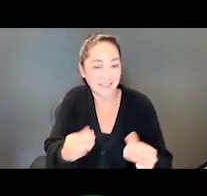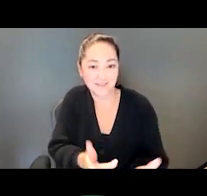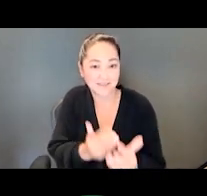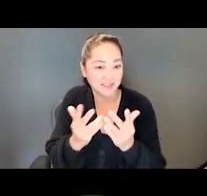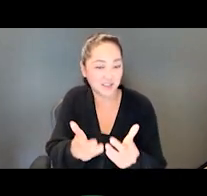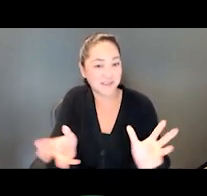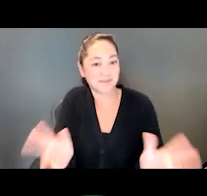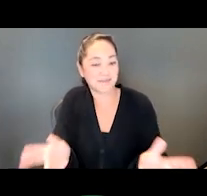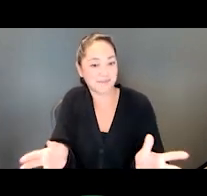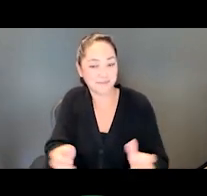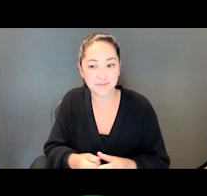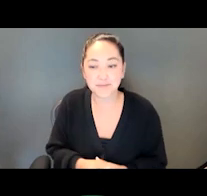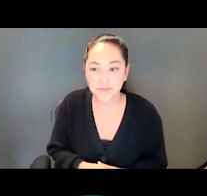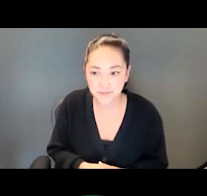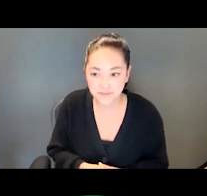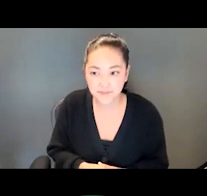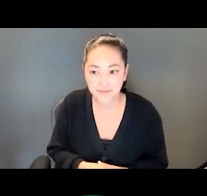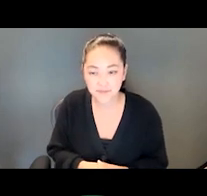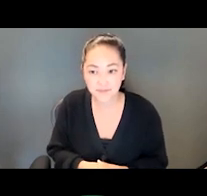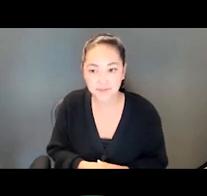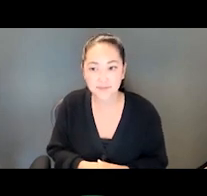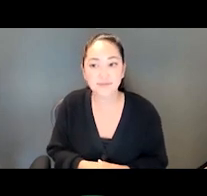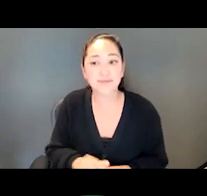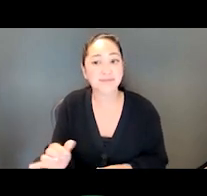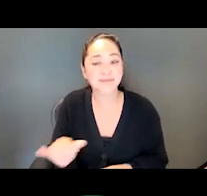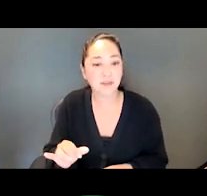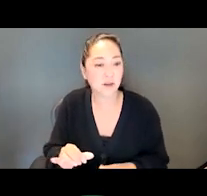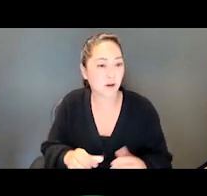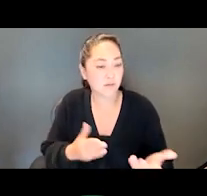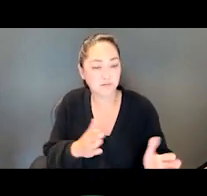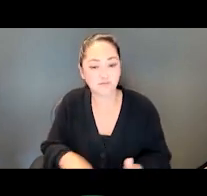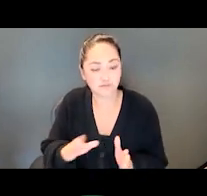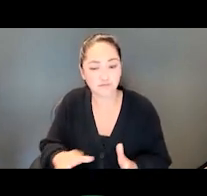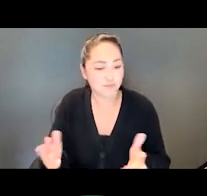Our conference presenters and panelists have ignited the conversation. On fostering and